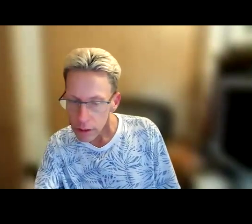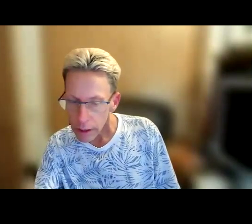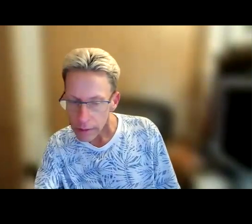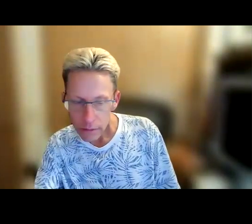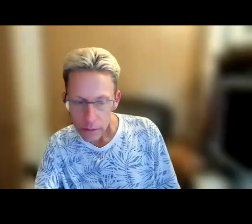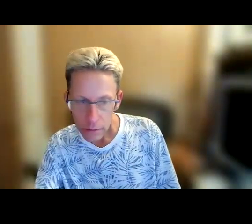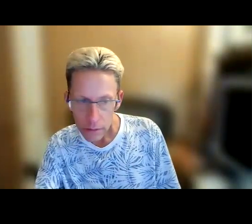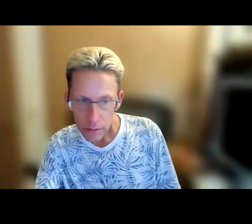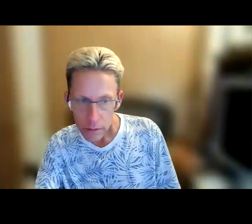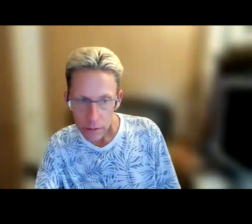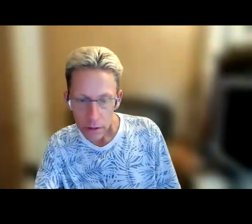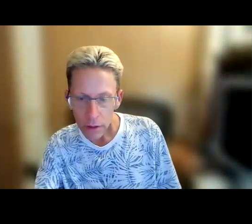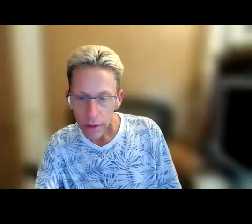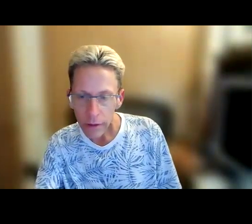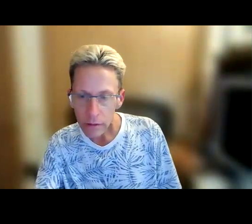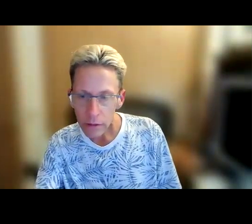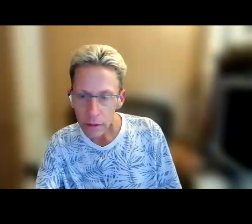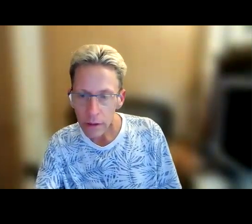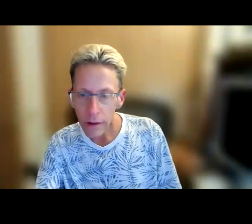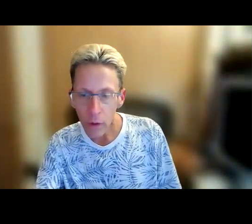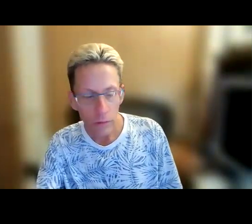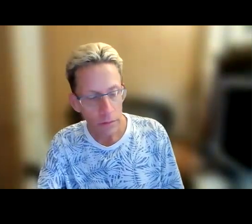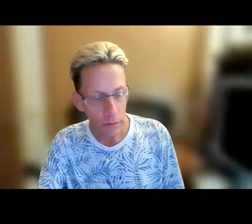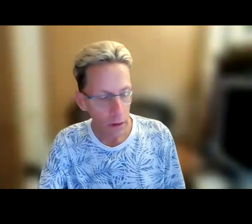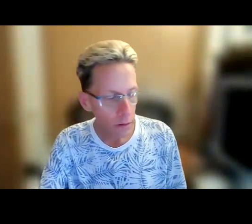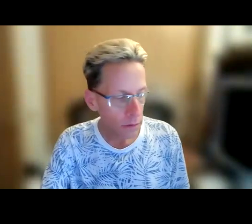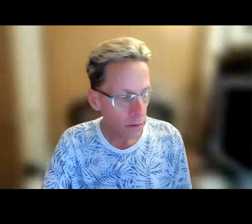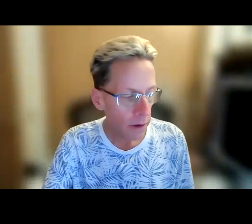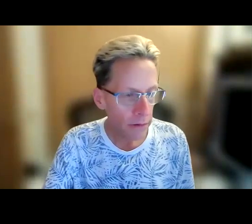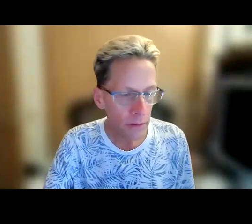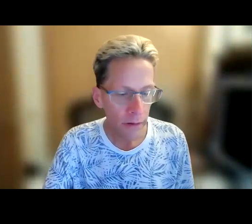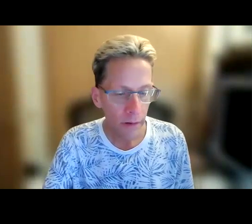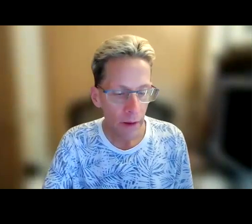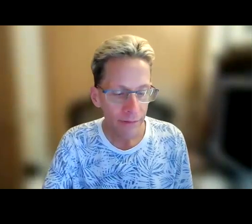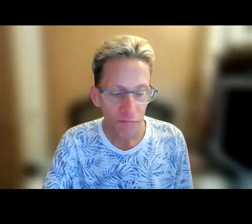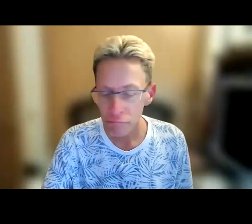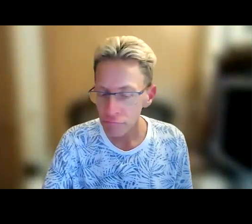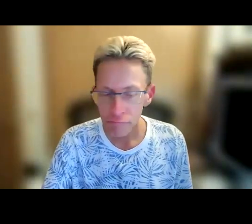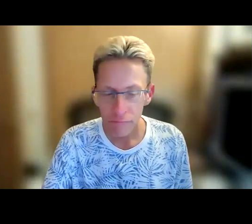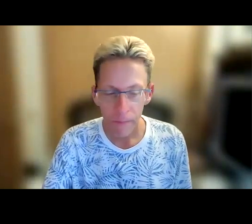Elissa w/ APRIL: No, not yet, usually. But okay. That might be the interpreter. I don't know.